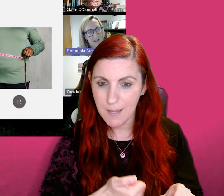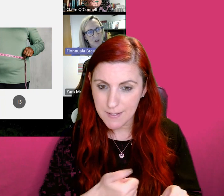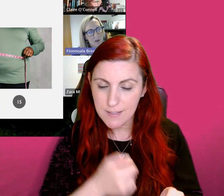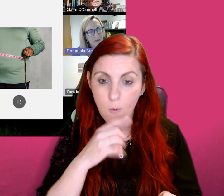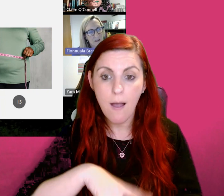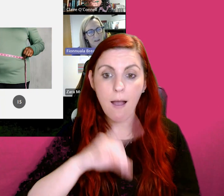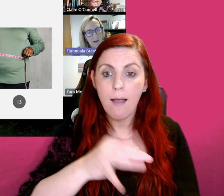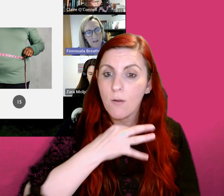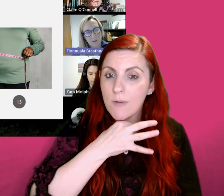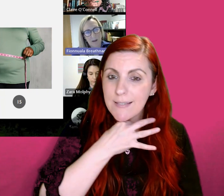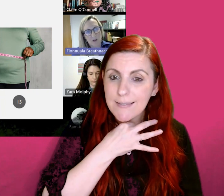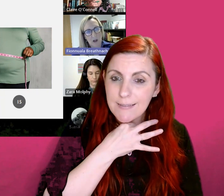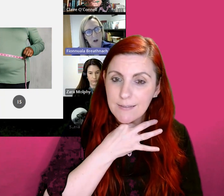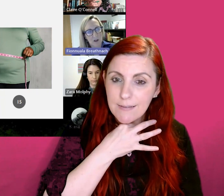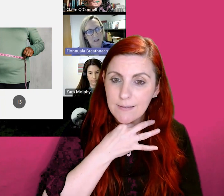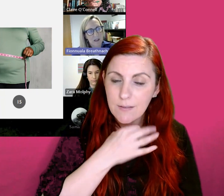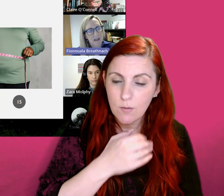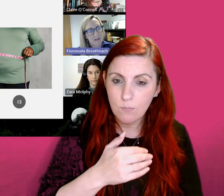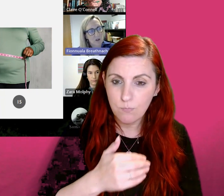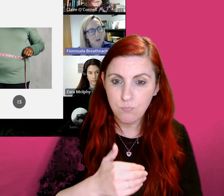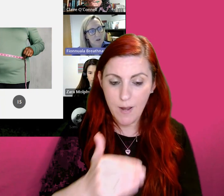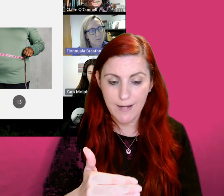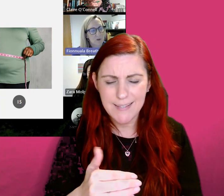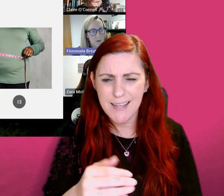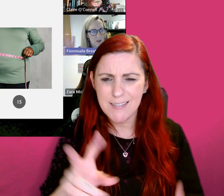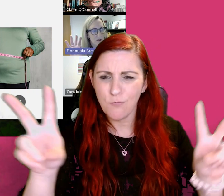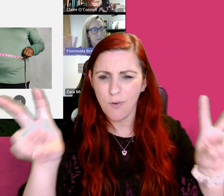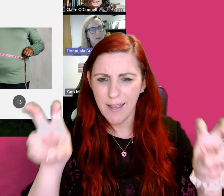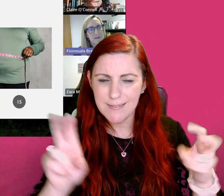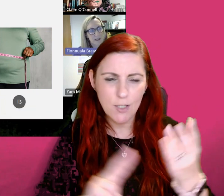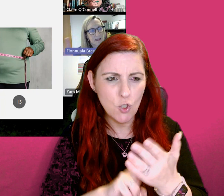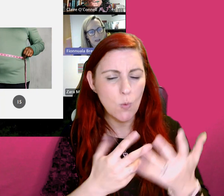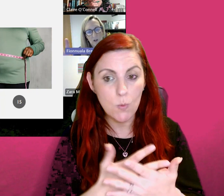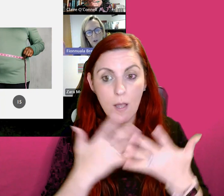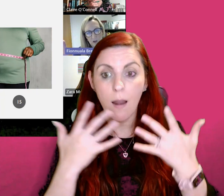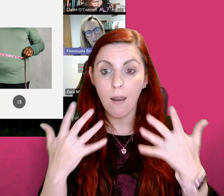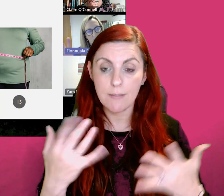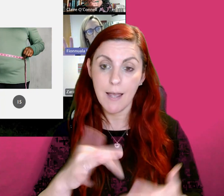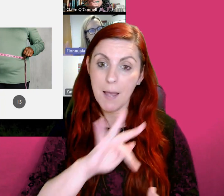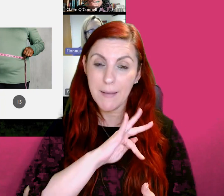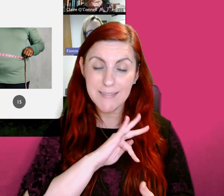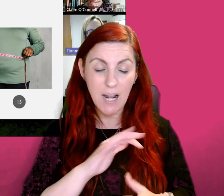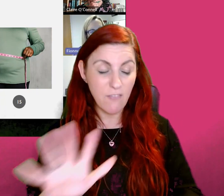a term that is bandied about a lot and it's a term to which I'm personally allergic because it is a